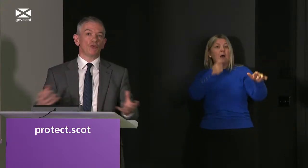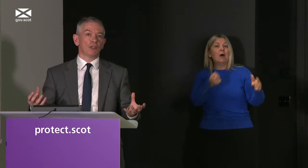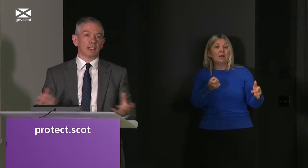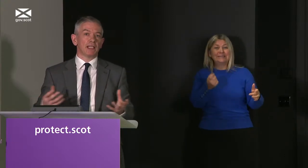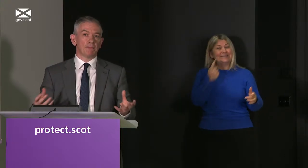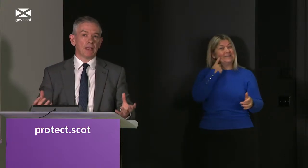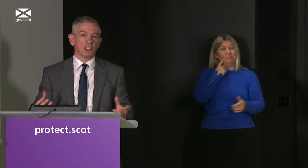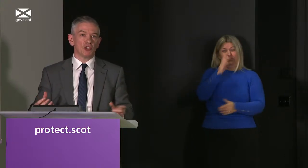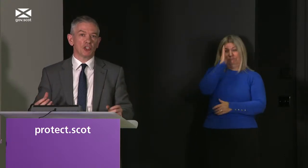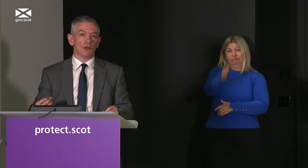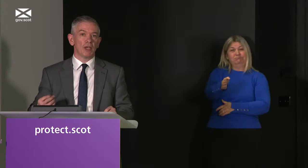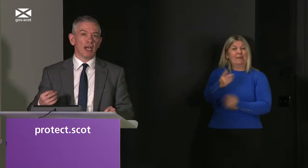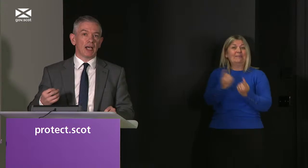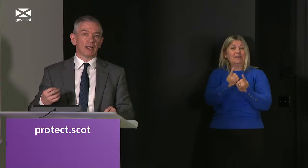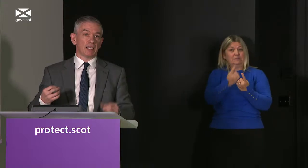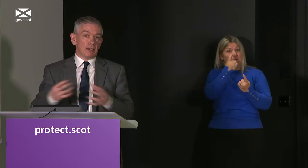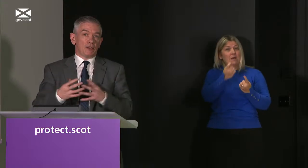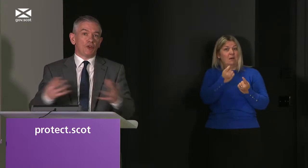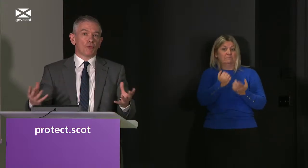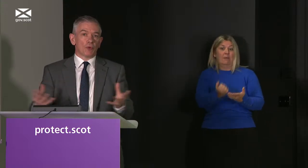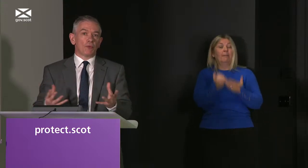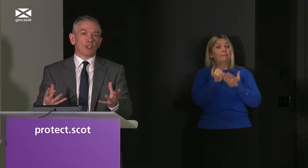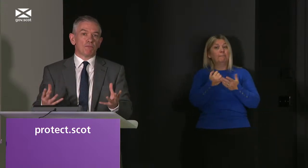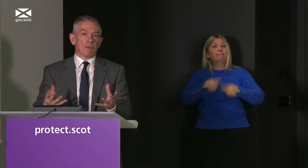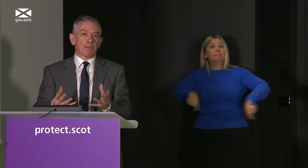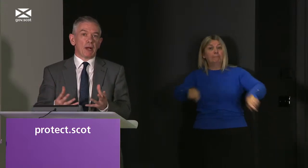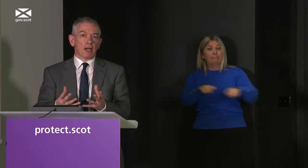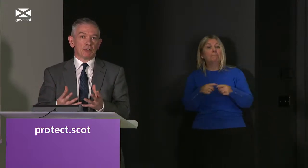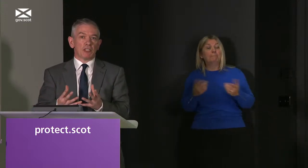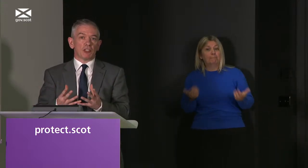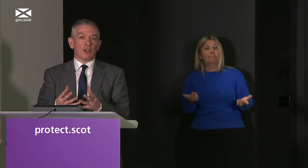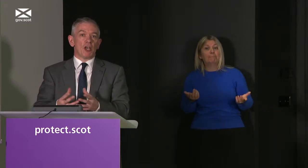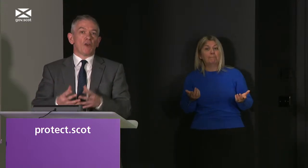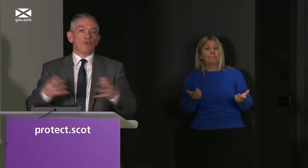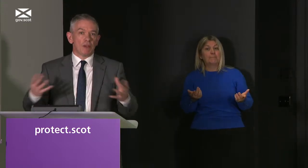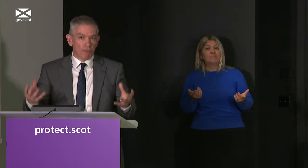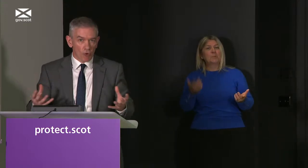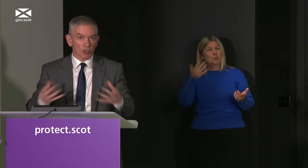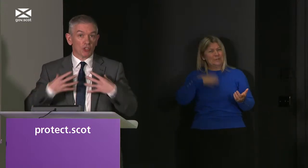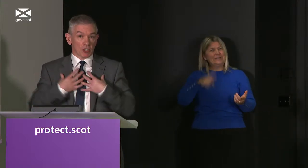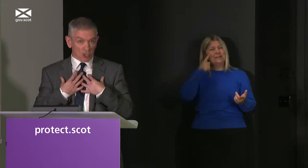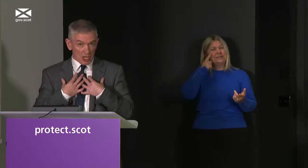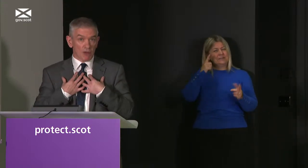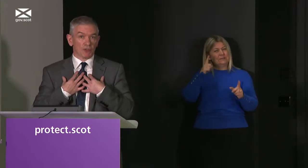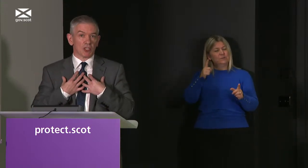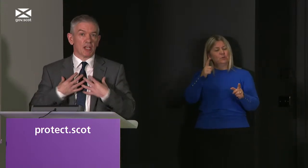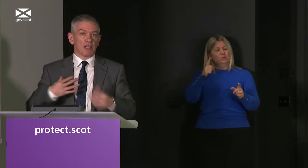do on a daily basis just now. And we just maybe need to perhaps need to reinforce to ourselves